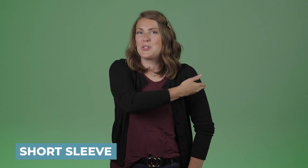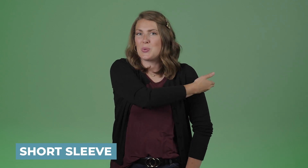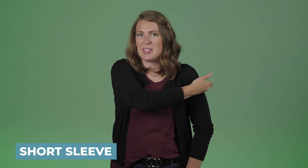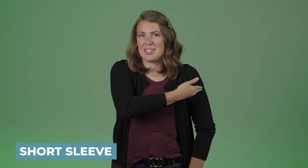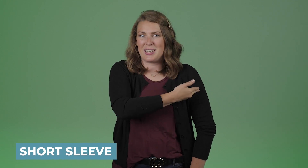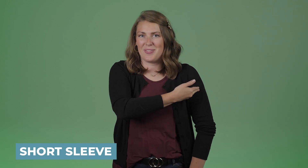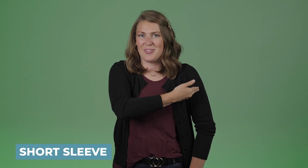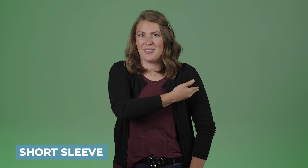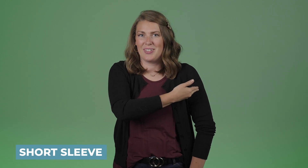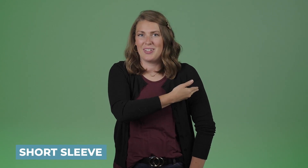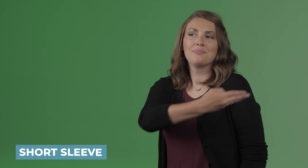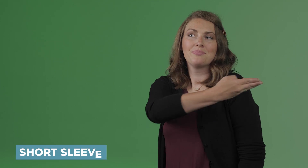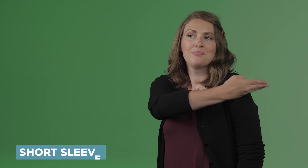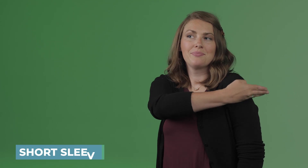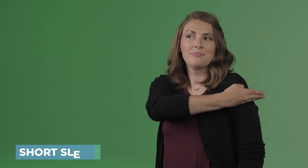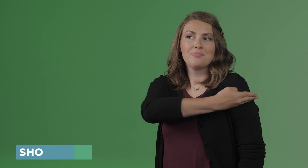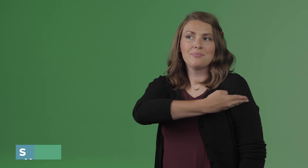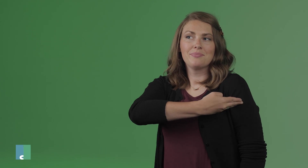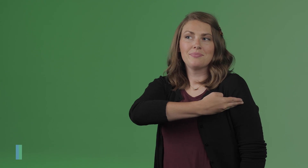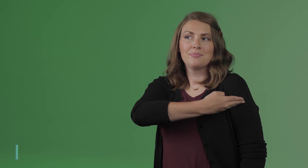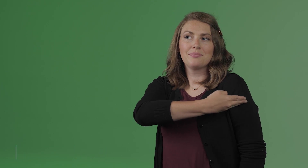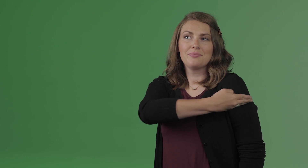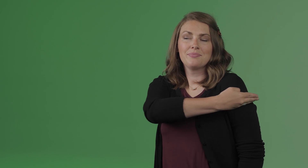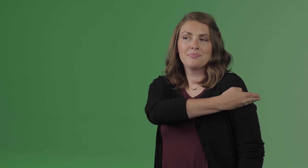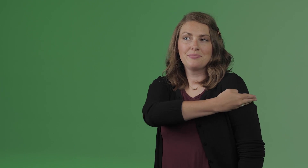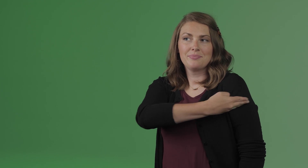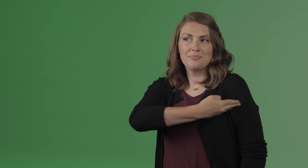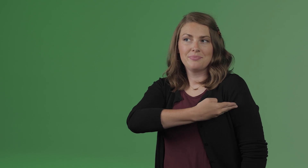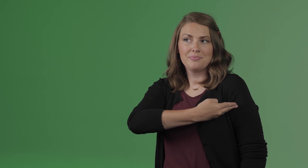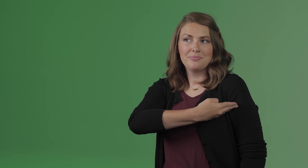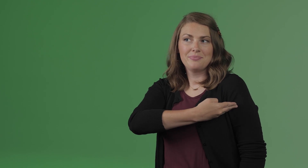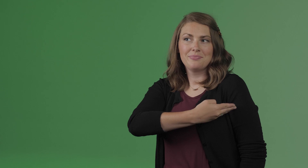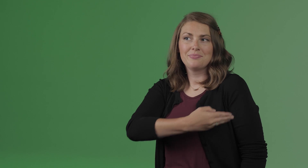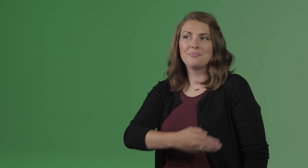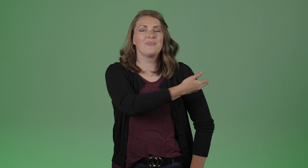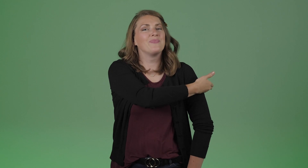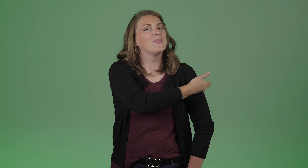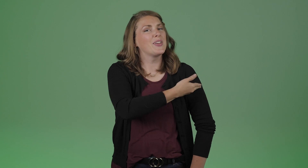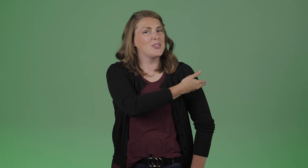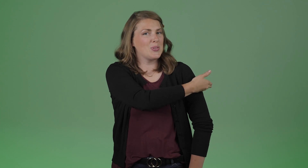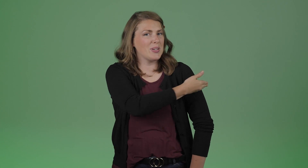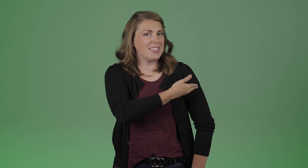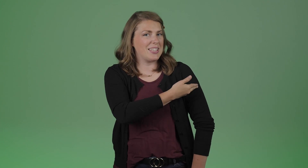short sleeve,' you're just showing the cutoff of where the short sleeve is 'short sleeve.'